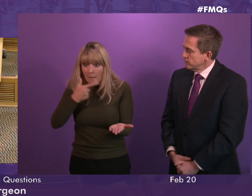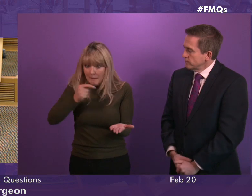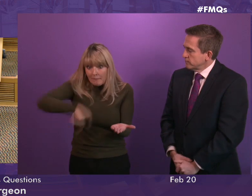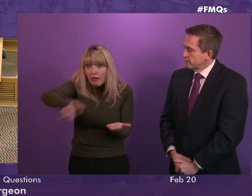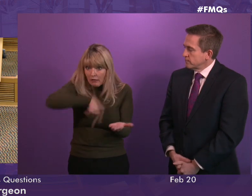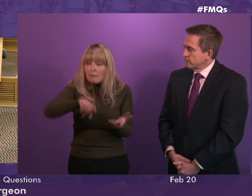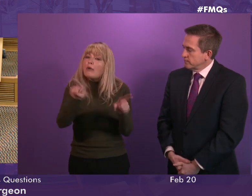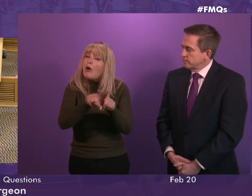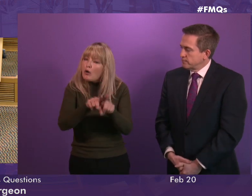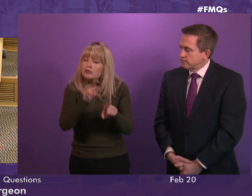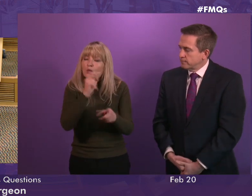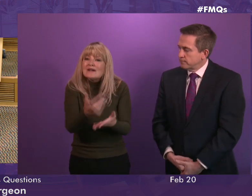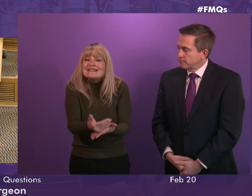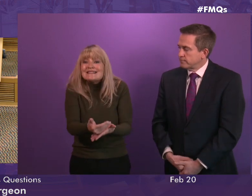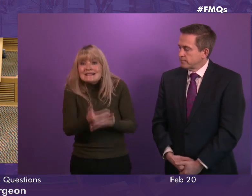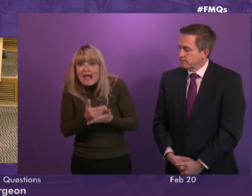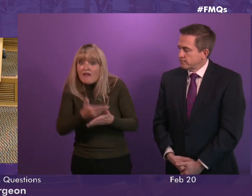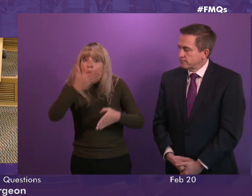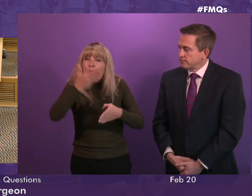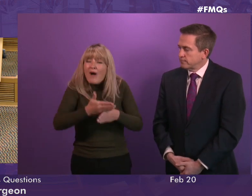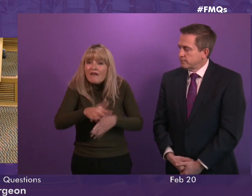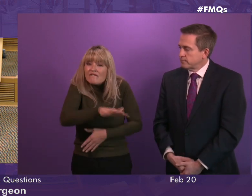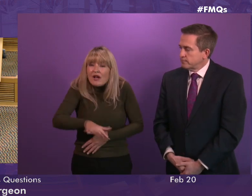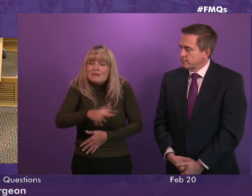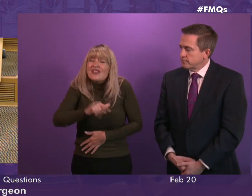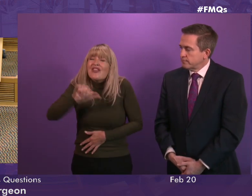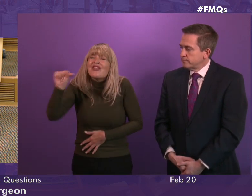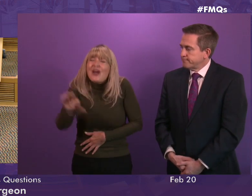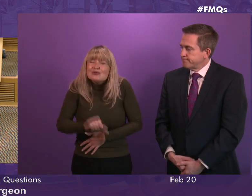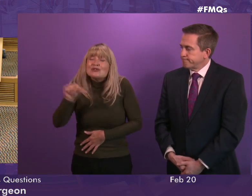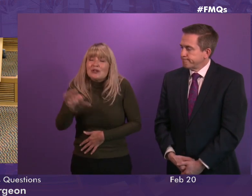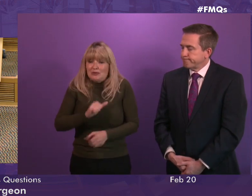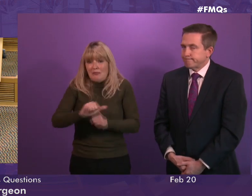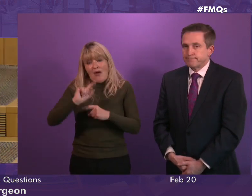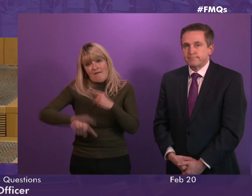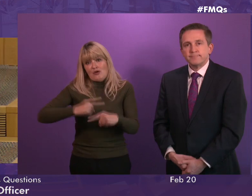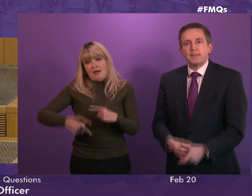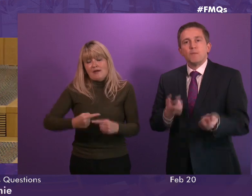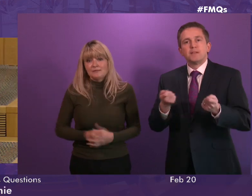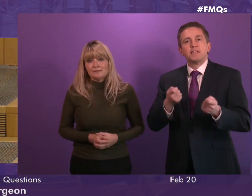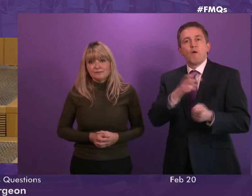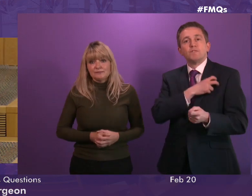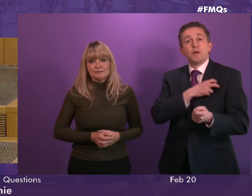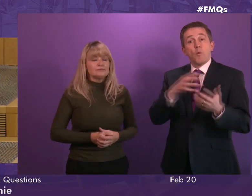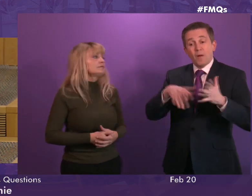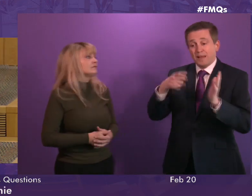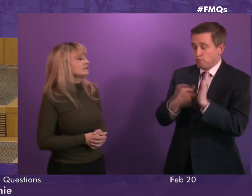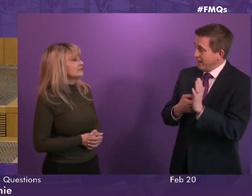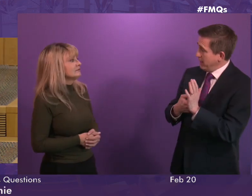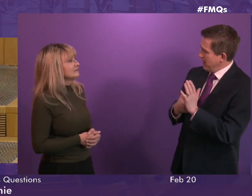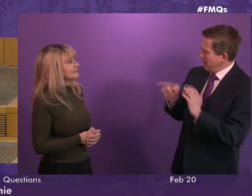but they will save working families thousands of pounds every year. Willie Rennie: That was quite an astonishing dodge. In the